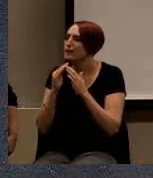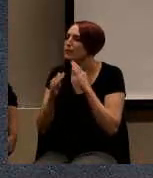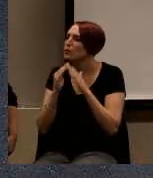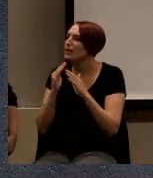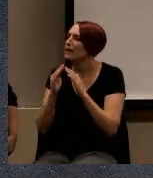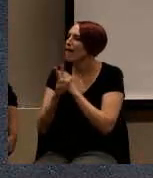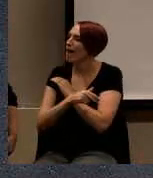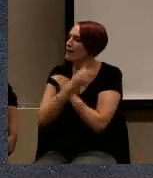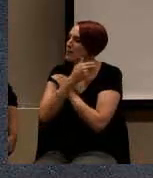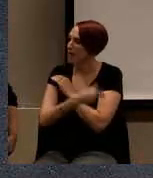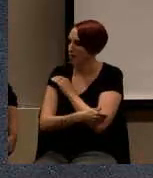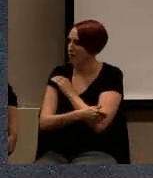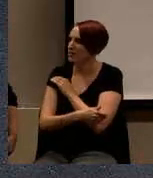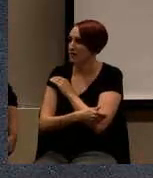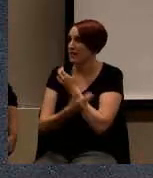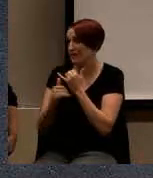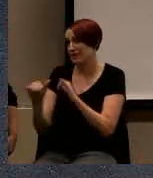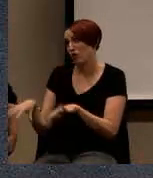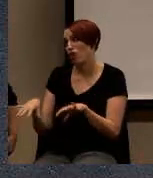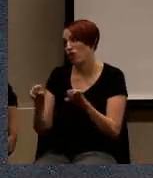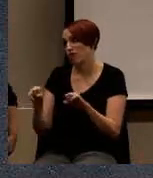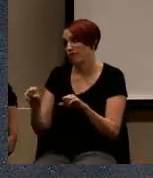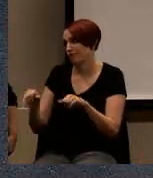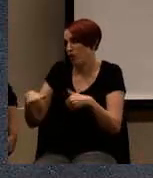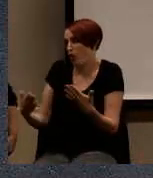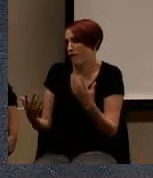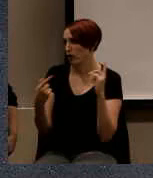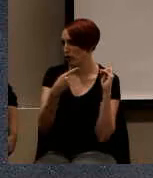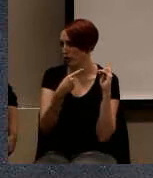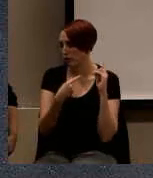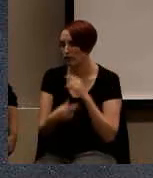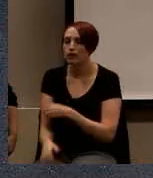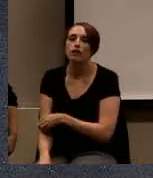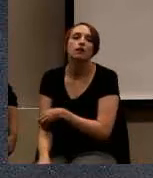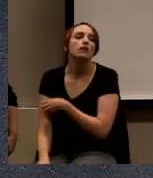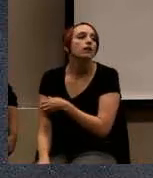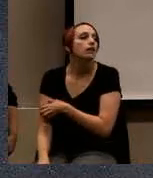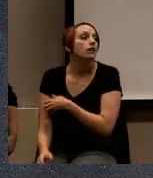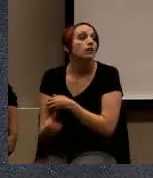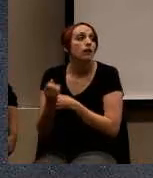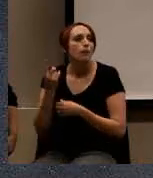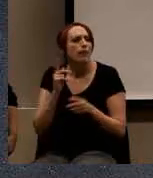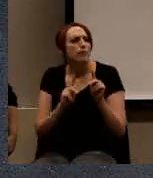I just looked the schedule up, but there's also the, for the people in the room that do vehicle